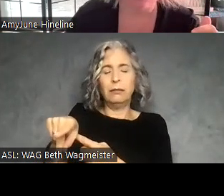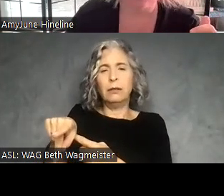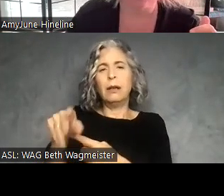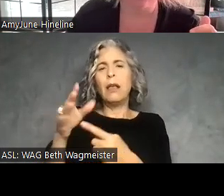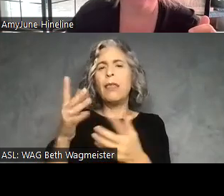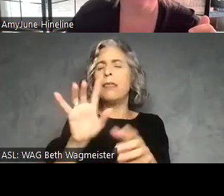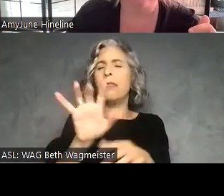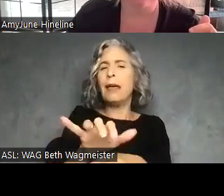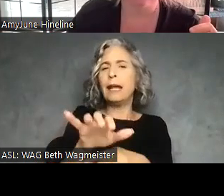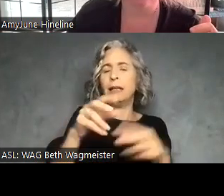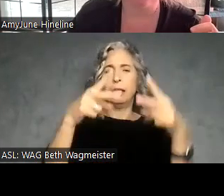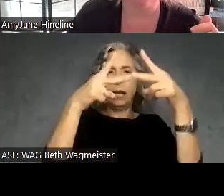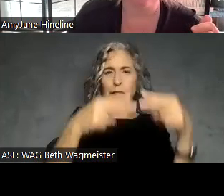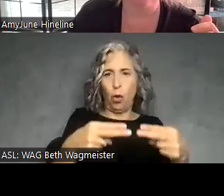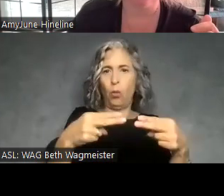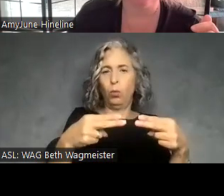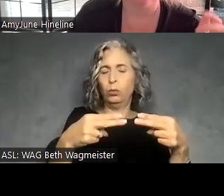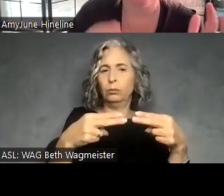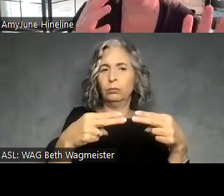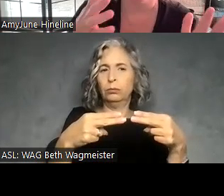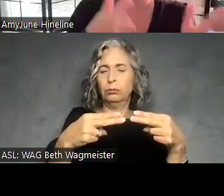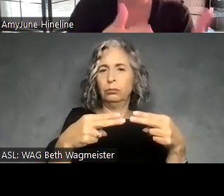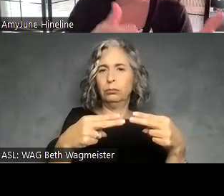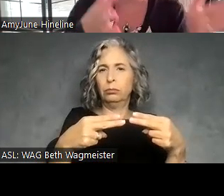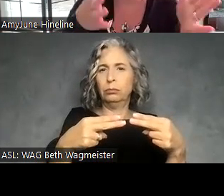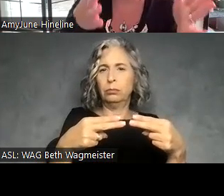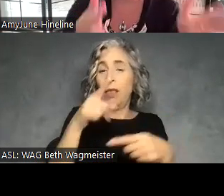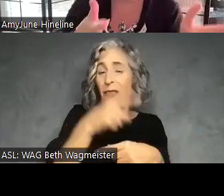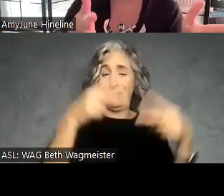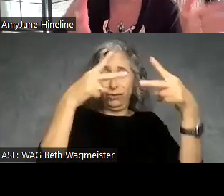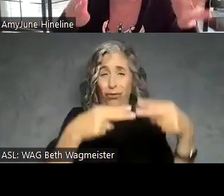I need front-row Grateful Dead tickets, so I have to go get my credit card. So everyday activities